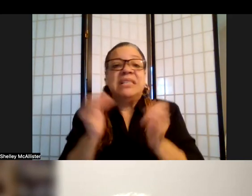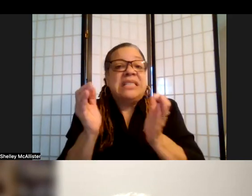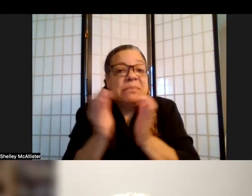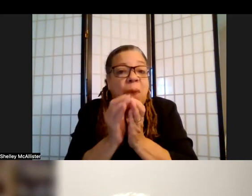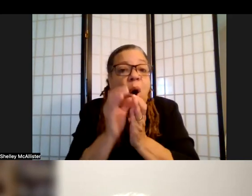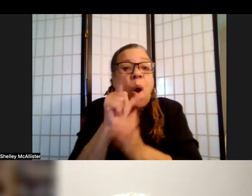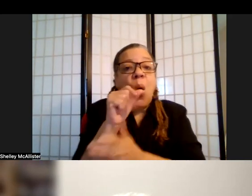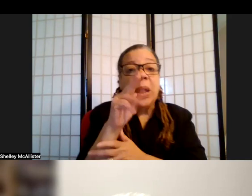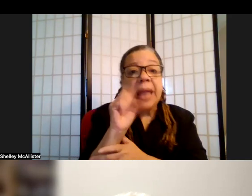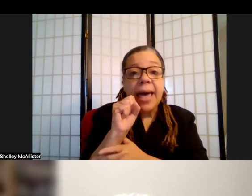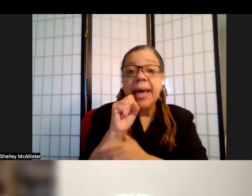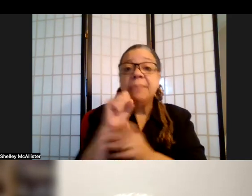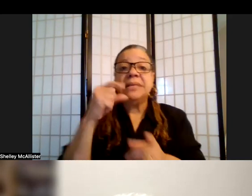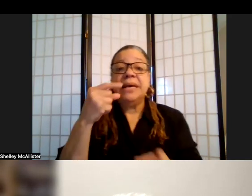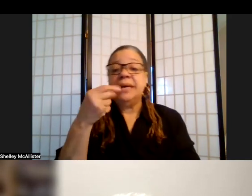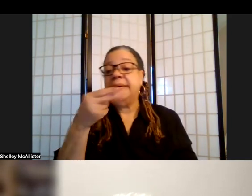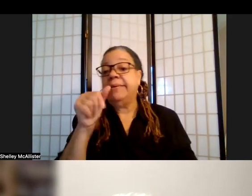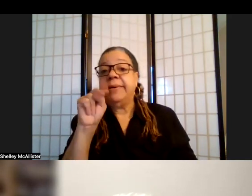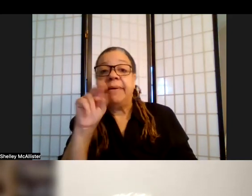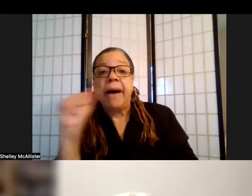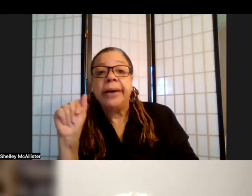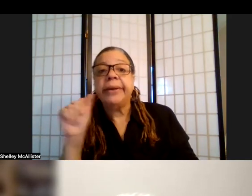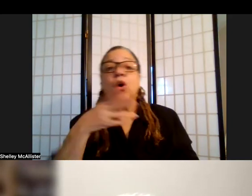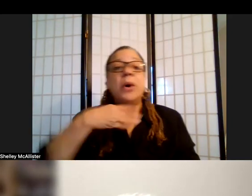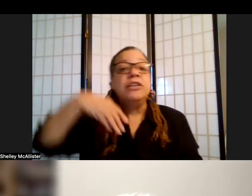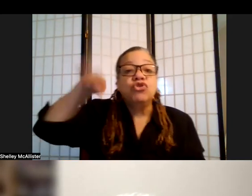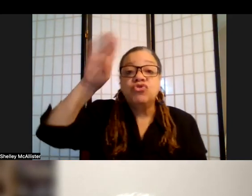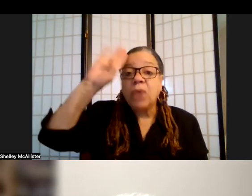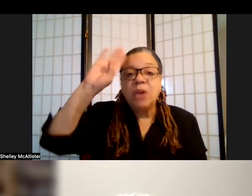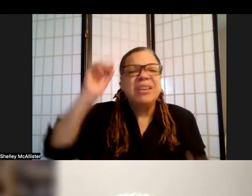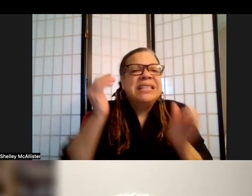or in in Ghana or in in Australia or in, in in Venezuela.